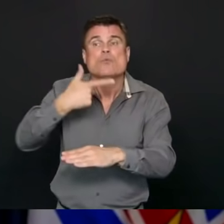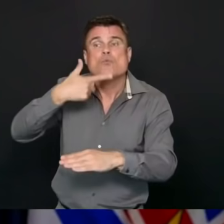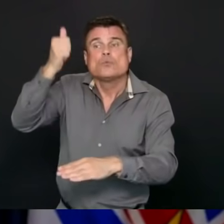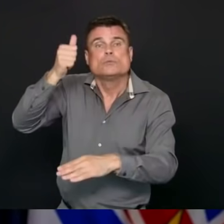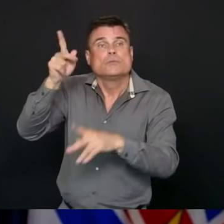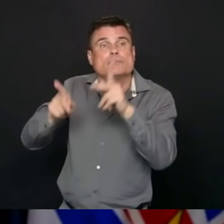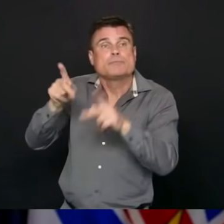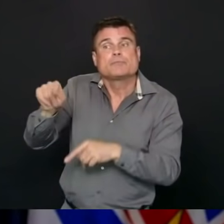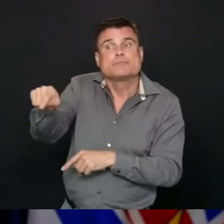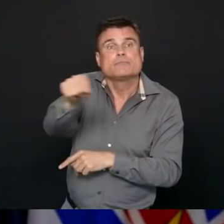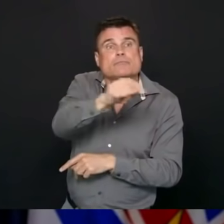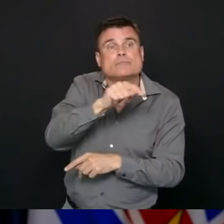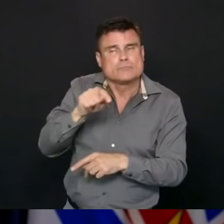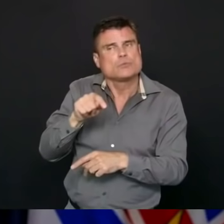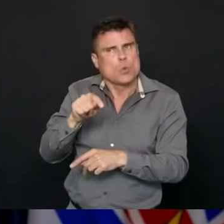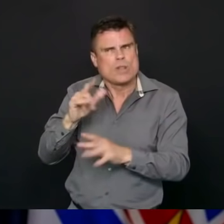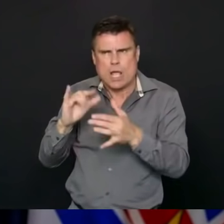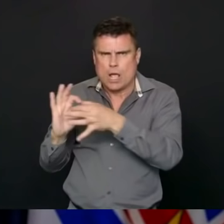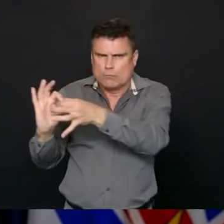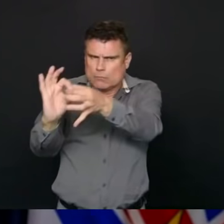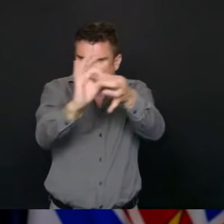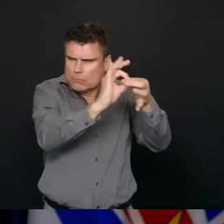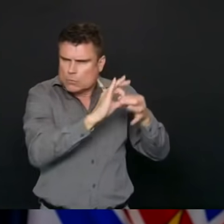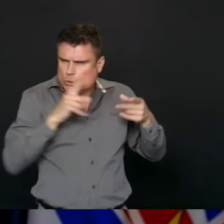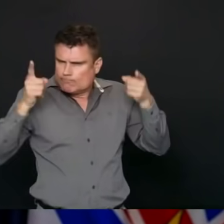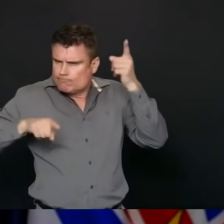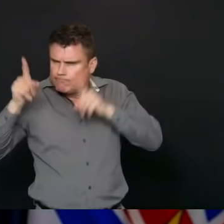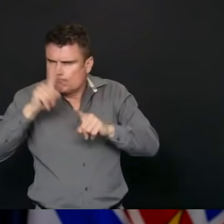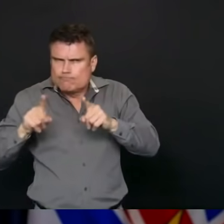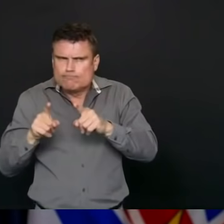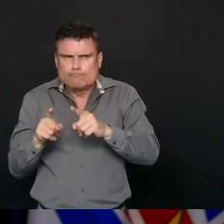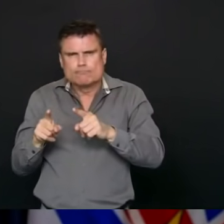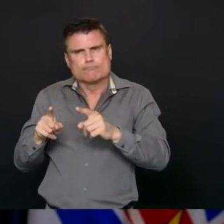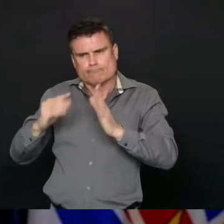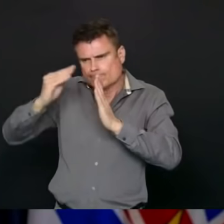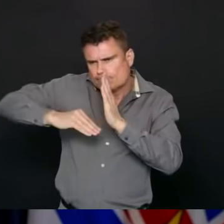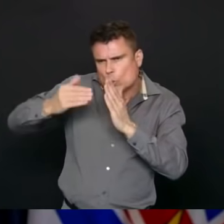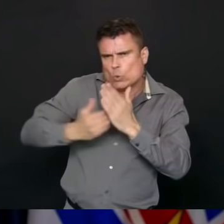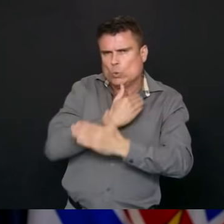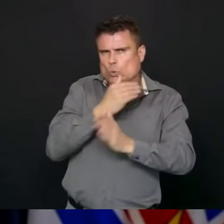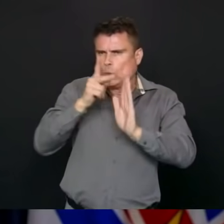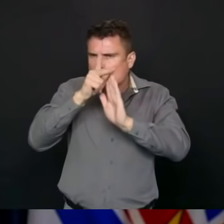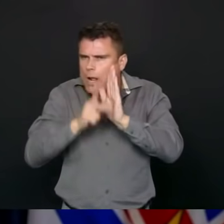thank them for what they are doing. I want to speak very briefly talk about long-term care